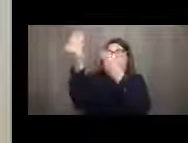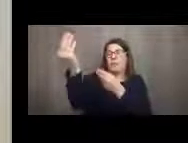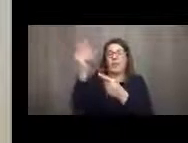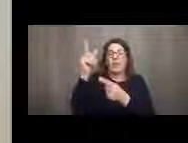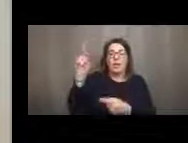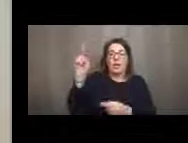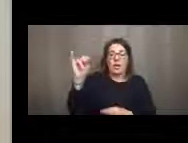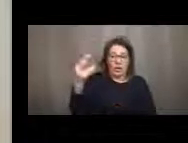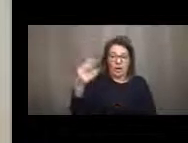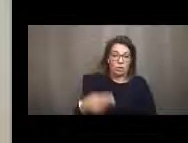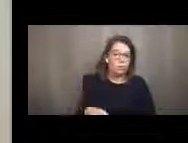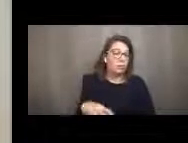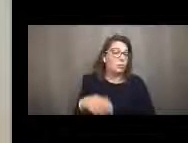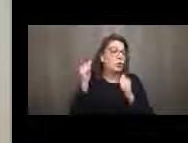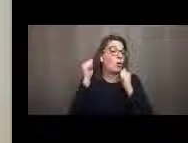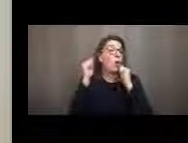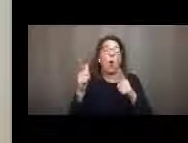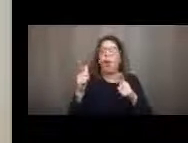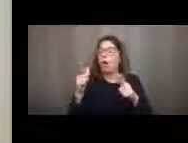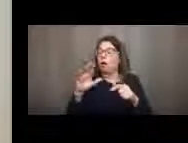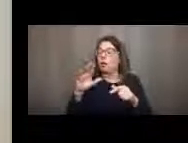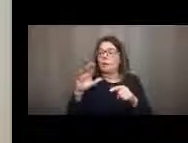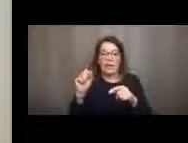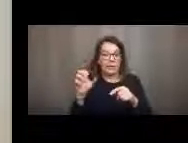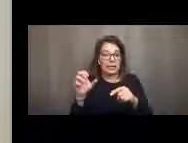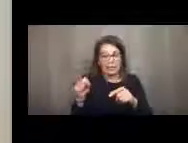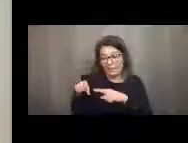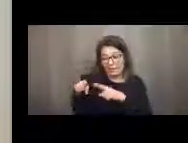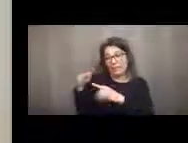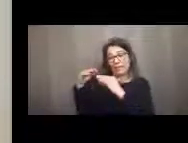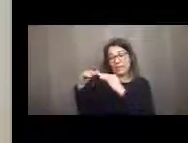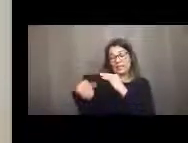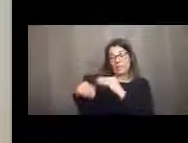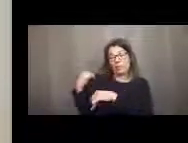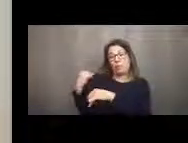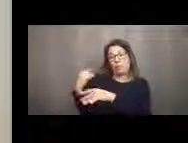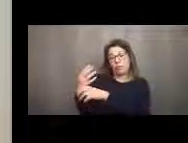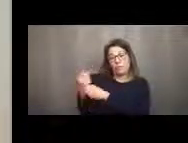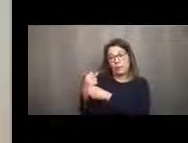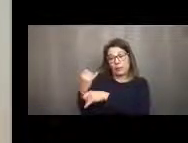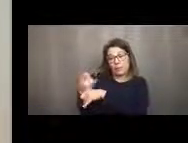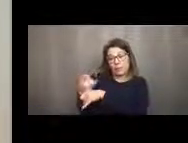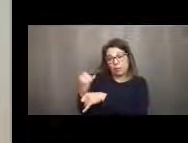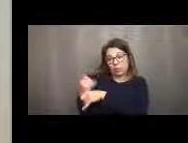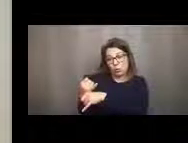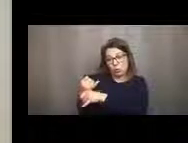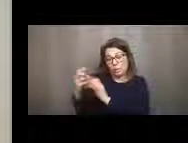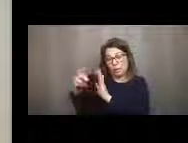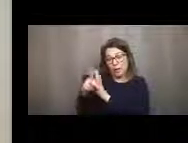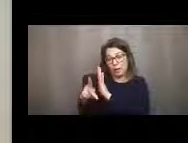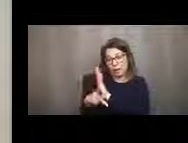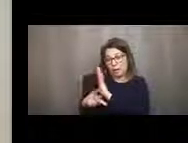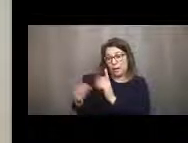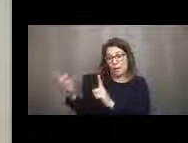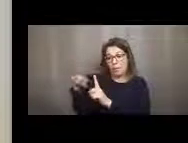In all cases, though, even if the subrecipient Institution's policy applies, if they identify an FCOI,